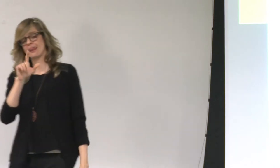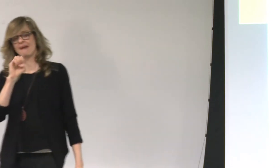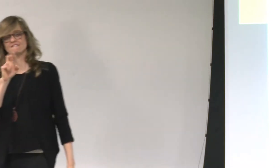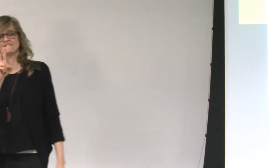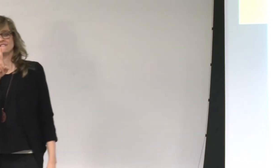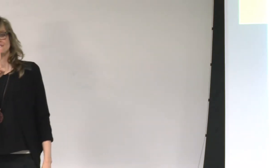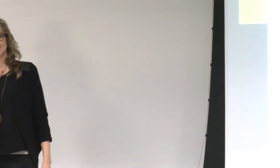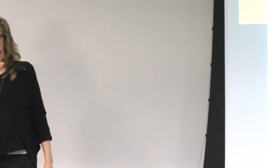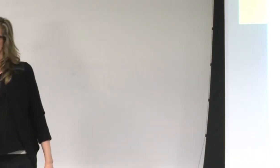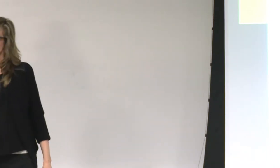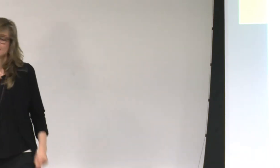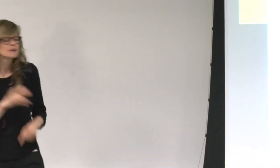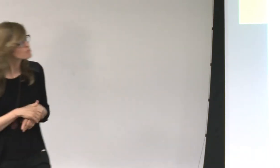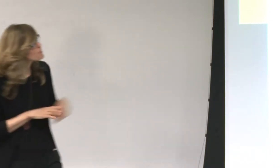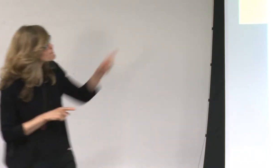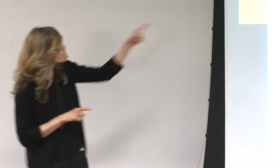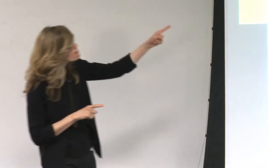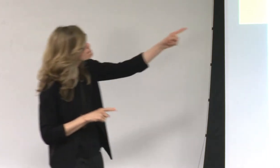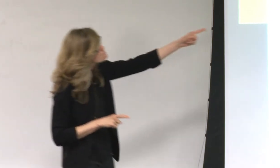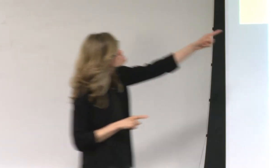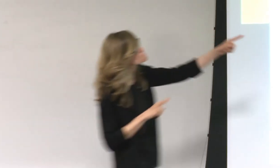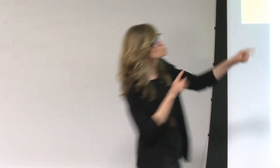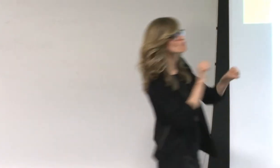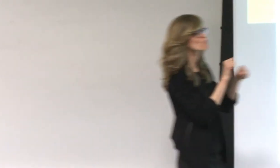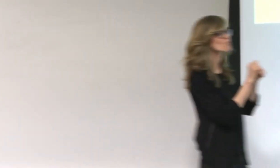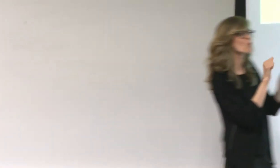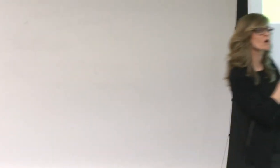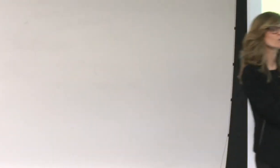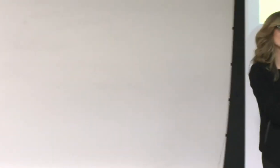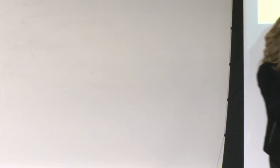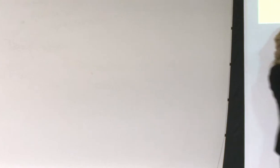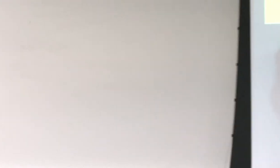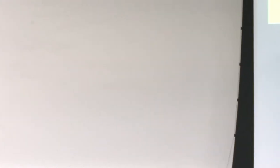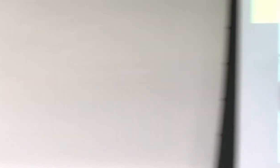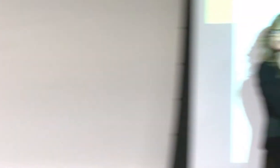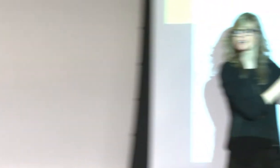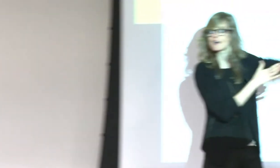AND DAN LEVITIN IN THE DEPARTMENT OF PSYCHOLOGY WORKED WITH MUSIC.